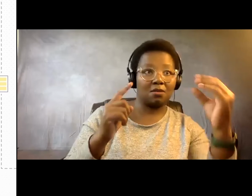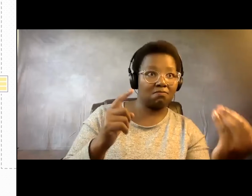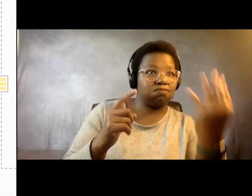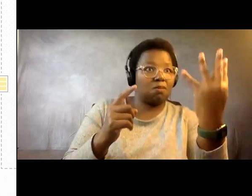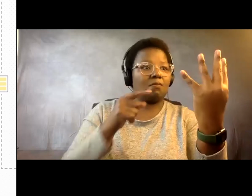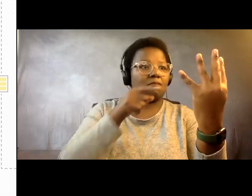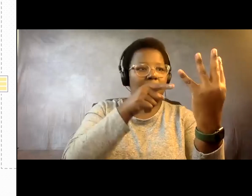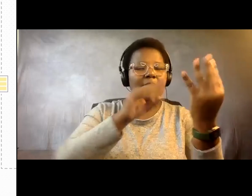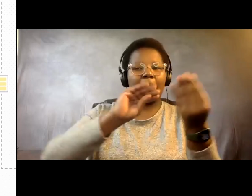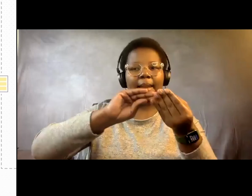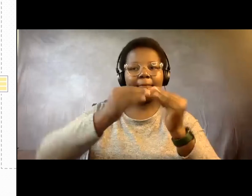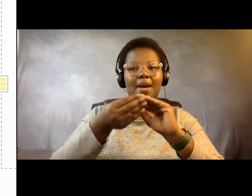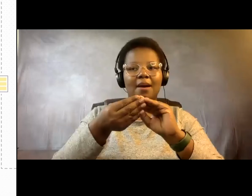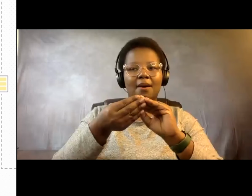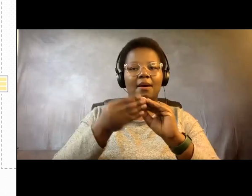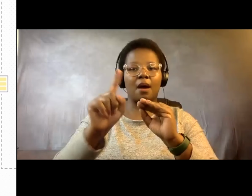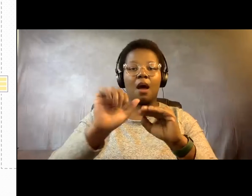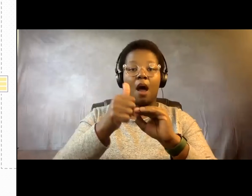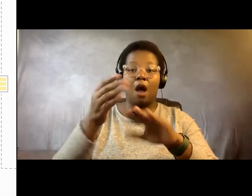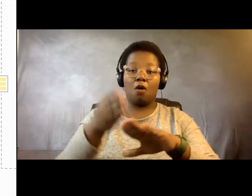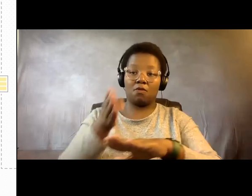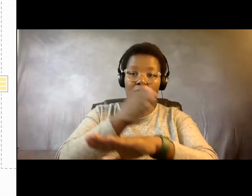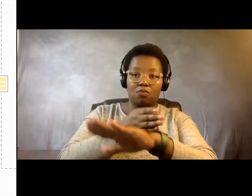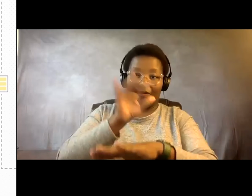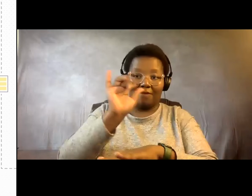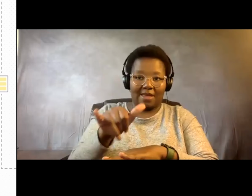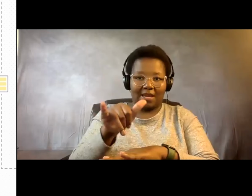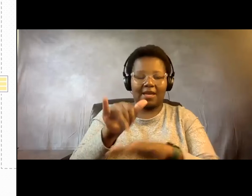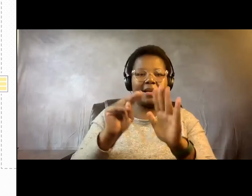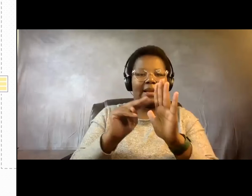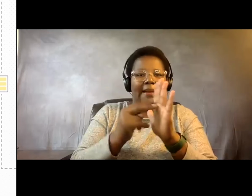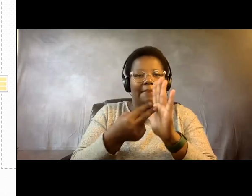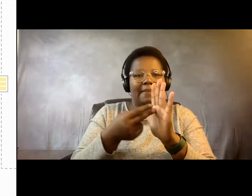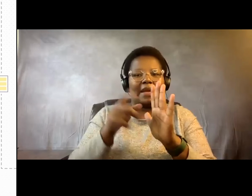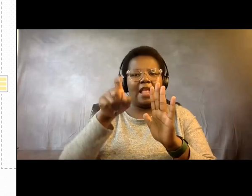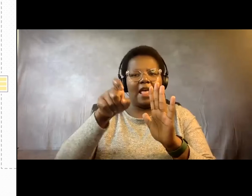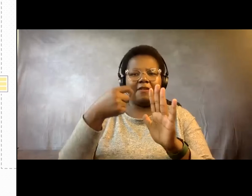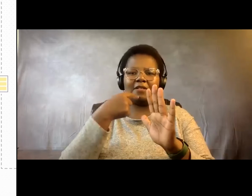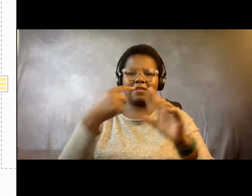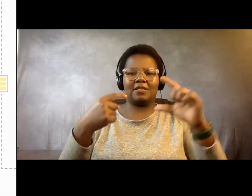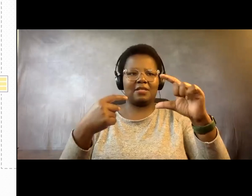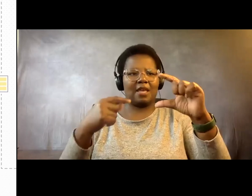number. So to improve that, what we can do is to have kind of an extra layer for the